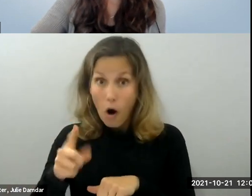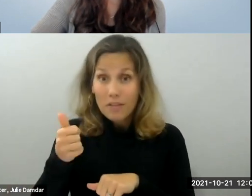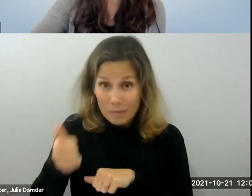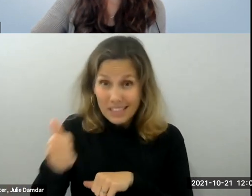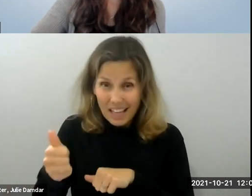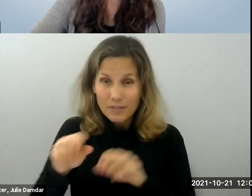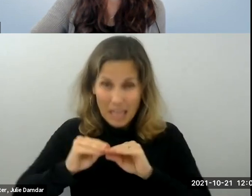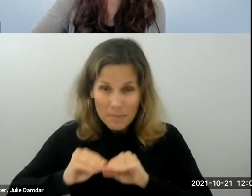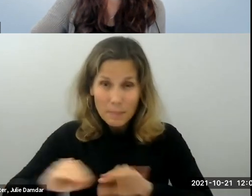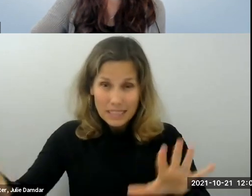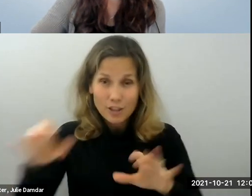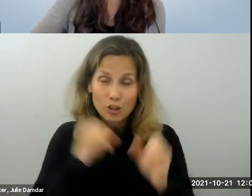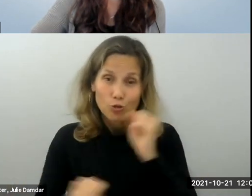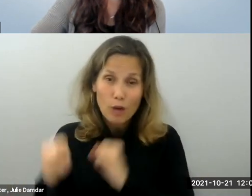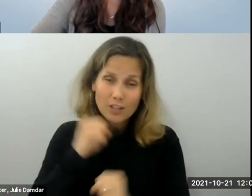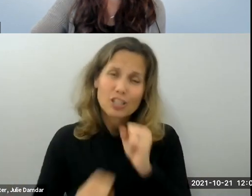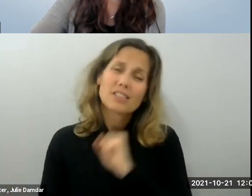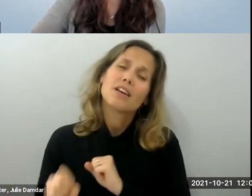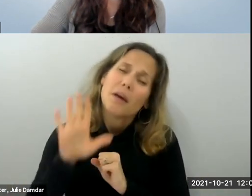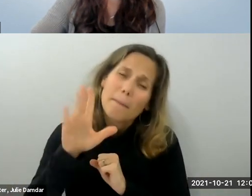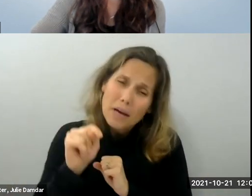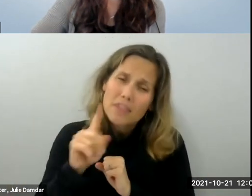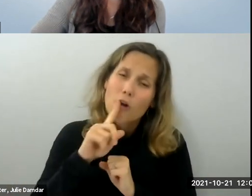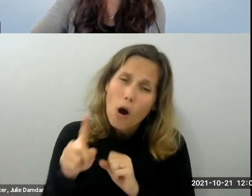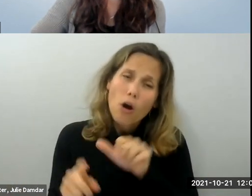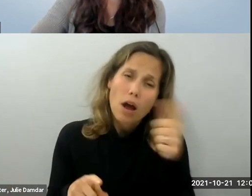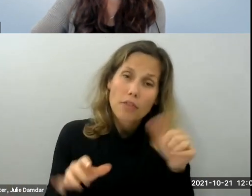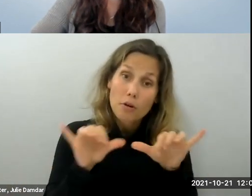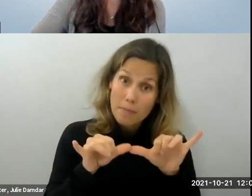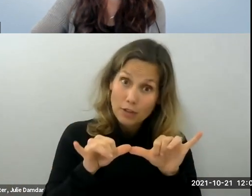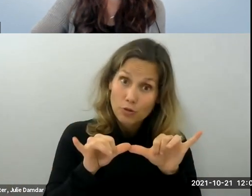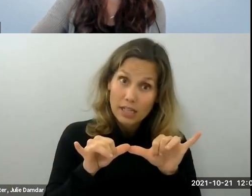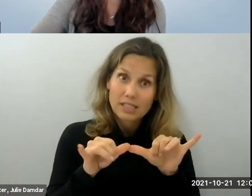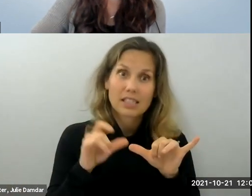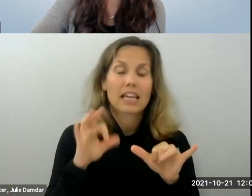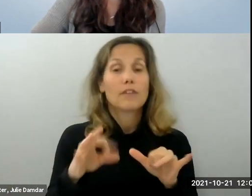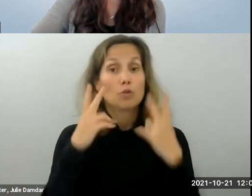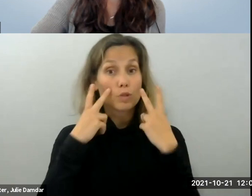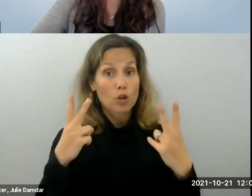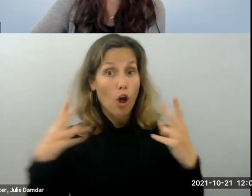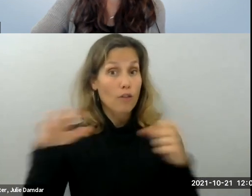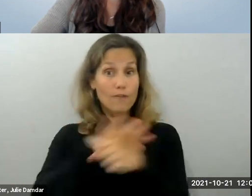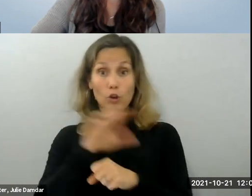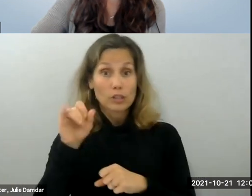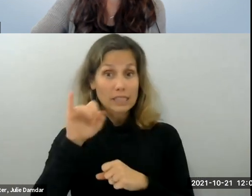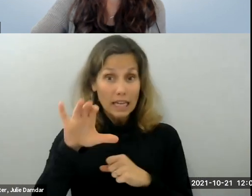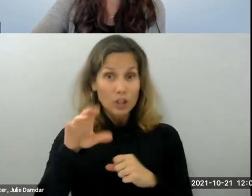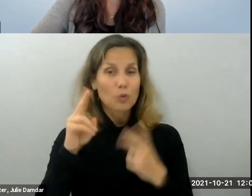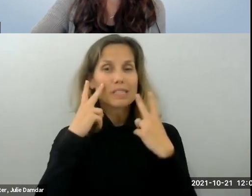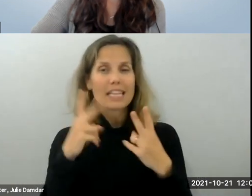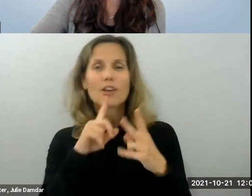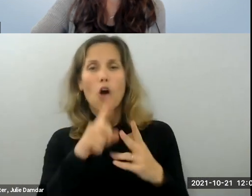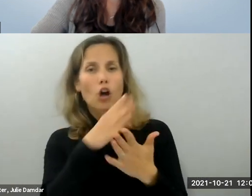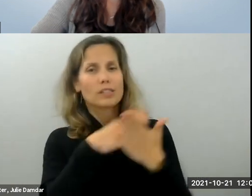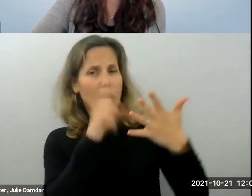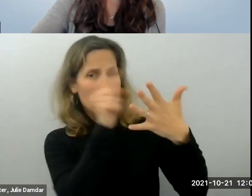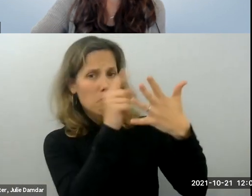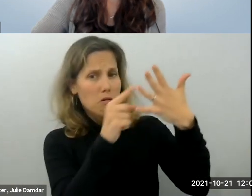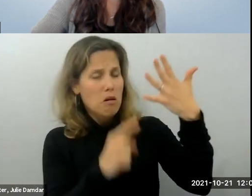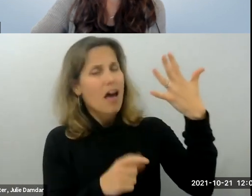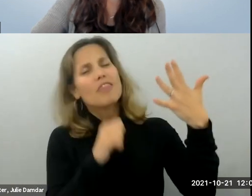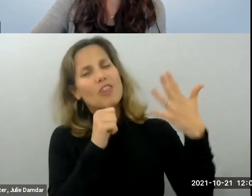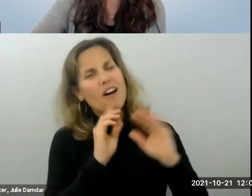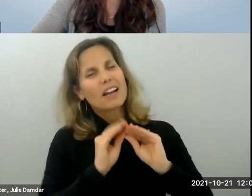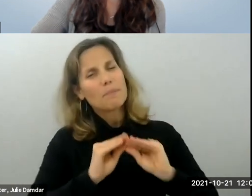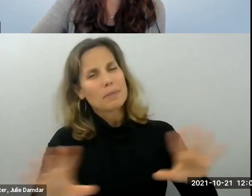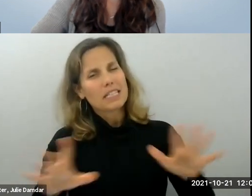Lisa Saldana (she/her/hers): There are other things, though there are other metrics that with you saw a full sick, you would see that aren't necessarily implementation strategy so, for instance, wanting to know.